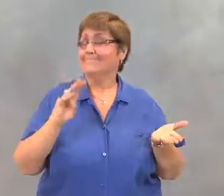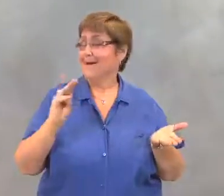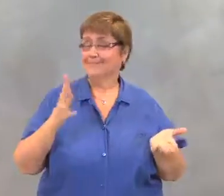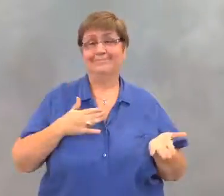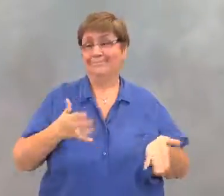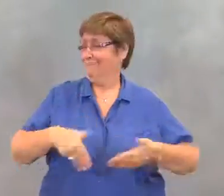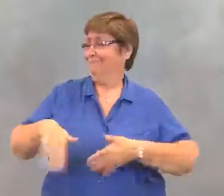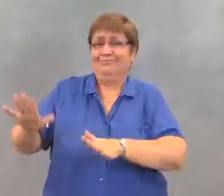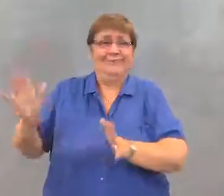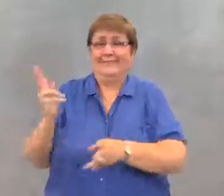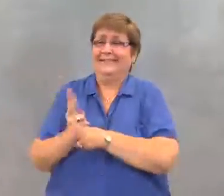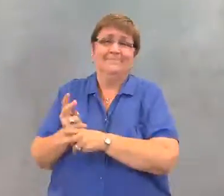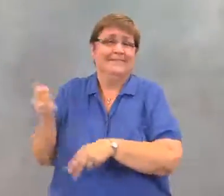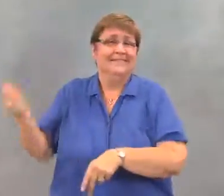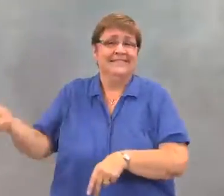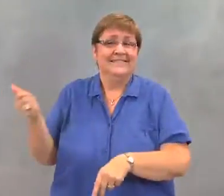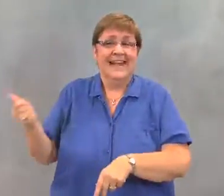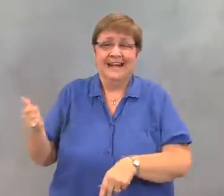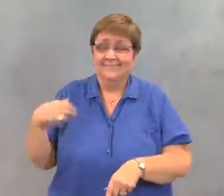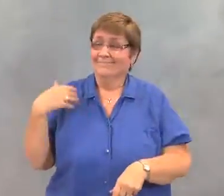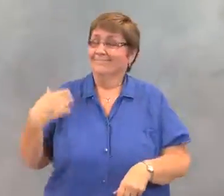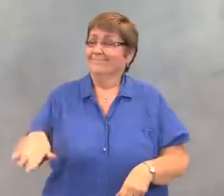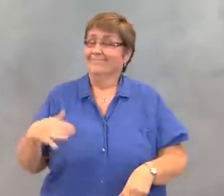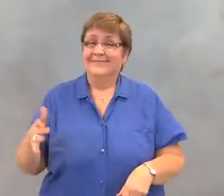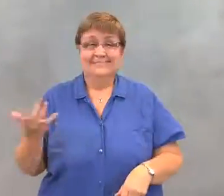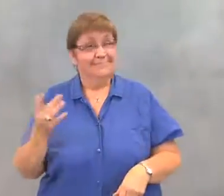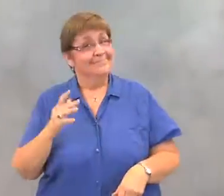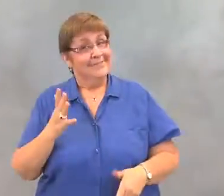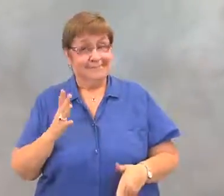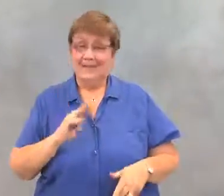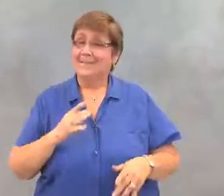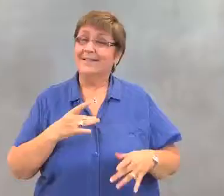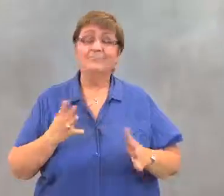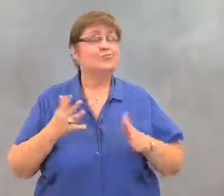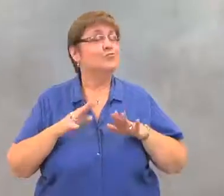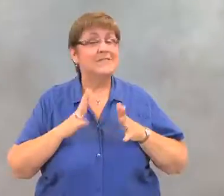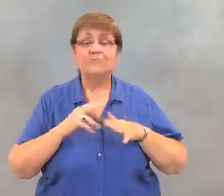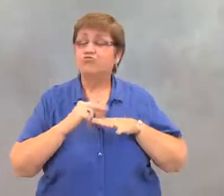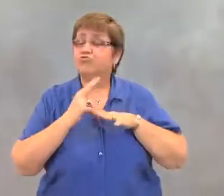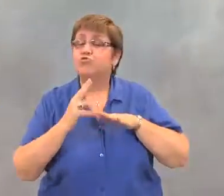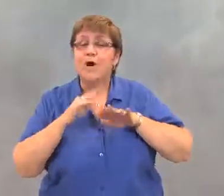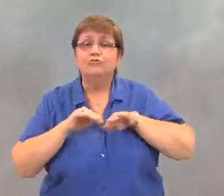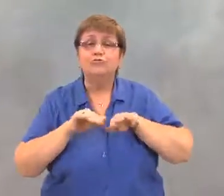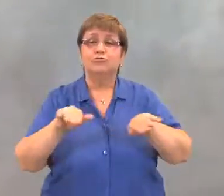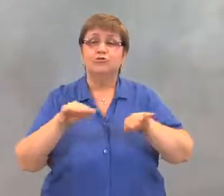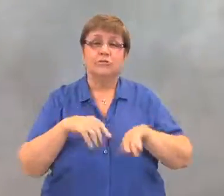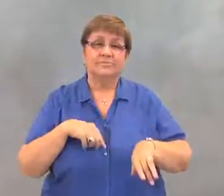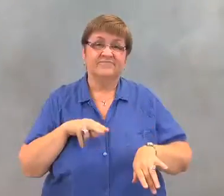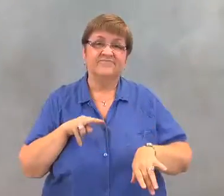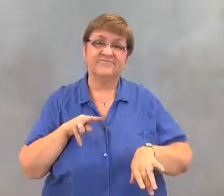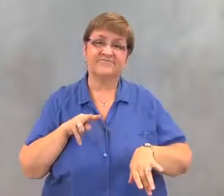Marvin was happy to let him keep the money.